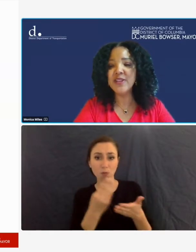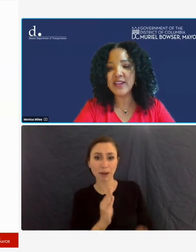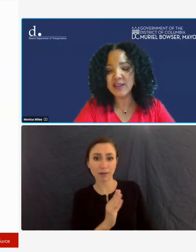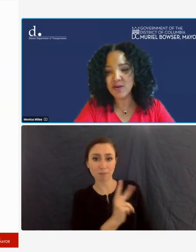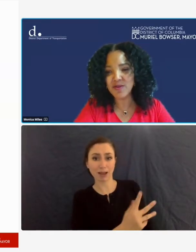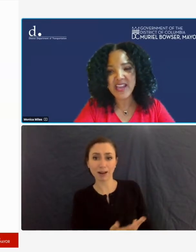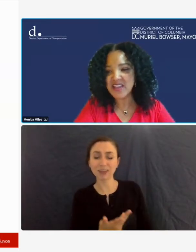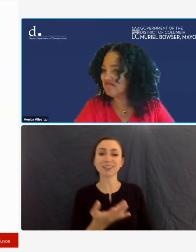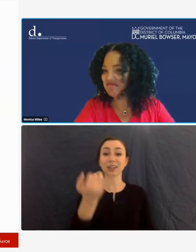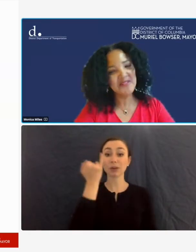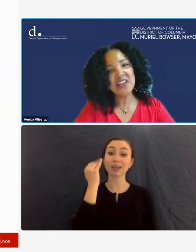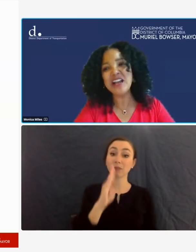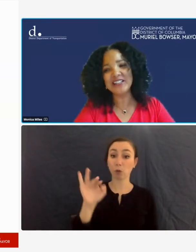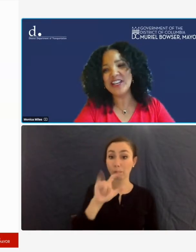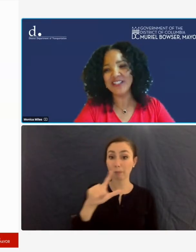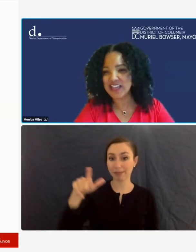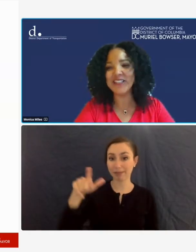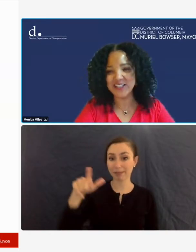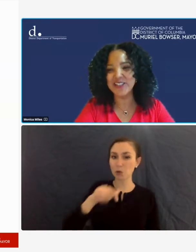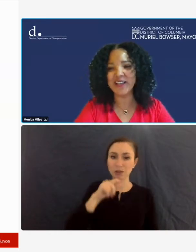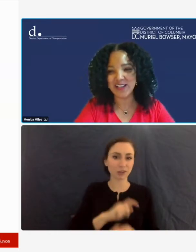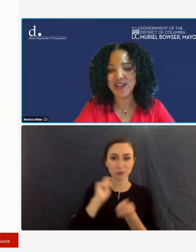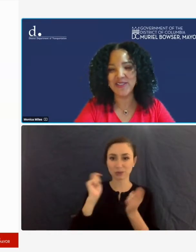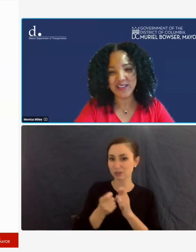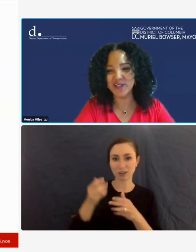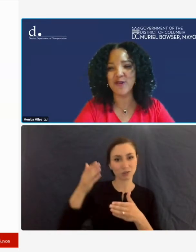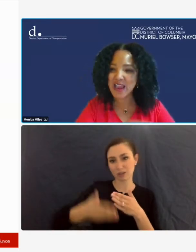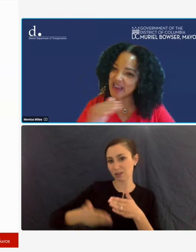lower rate they're not going to change that till the end of the contract that's going to ride out